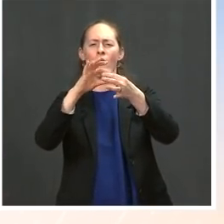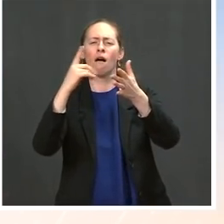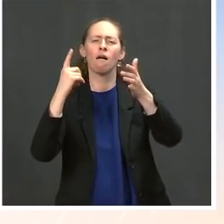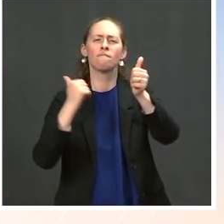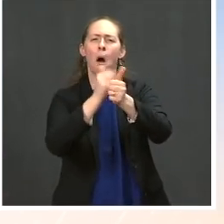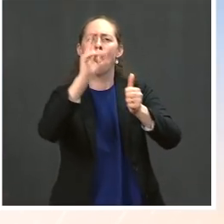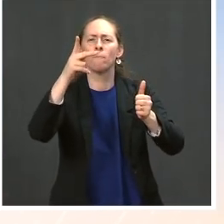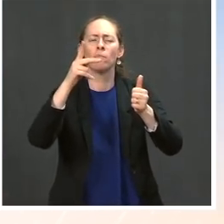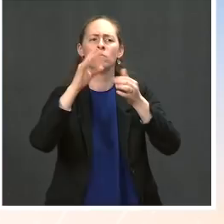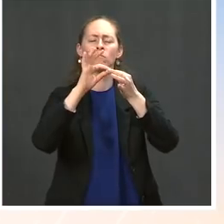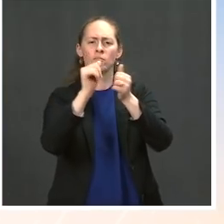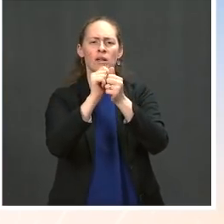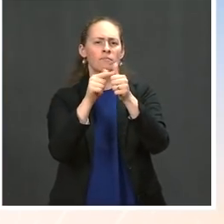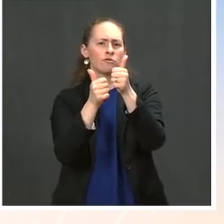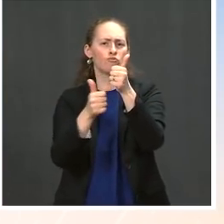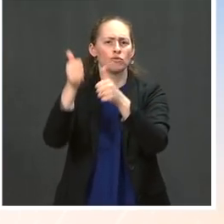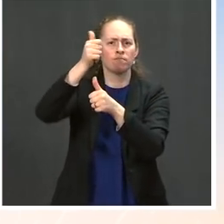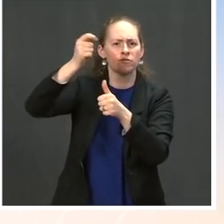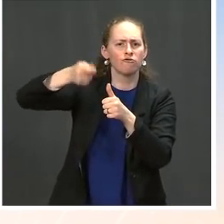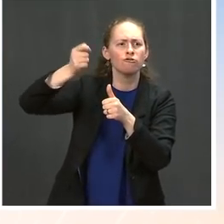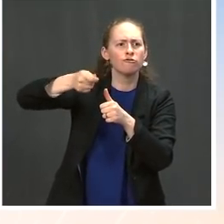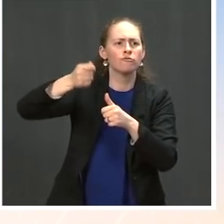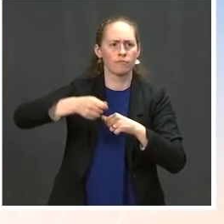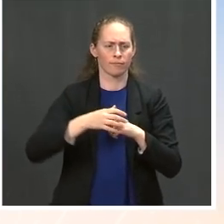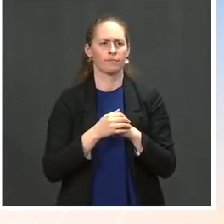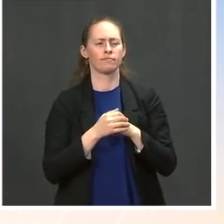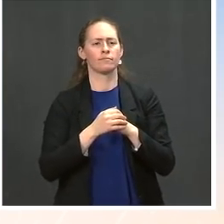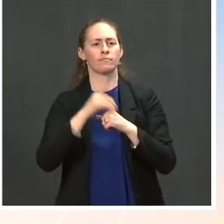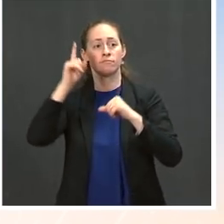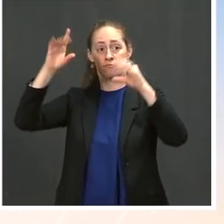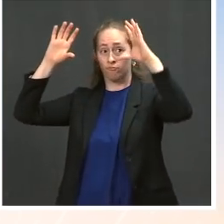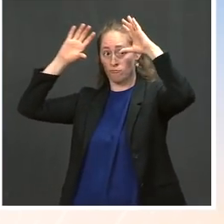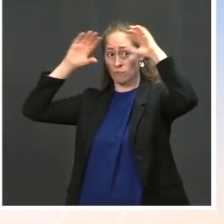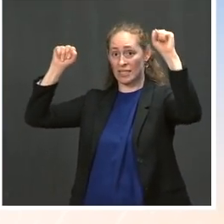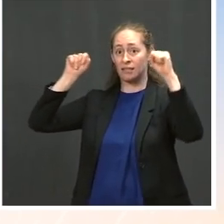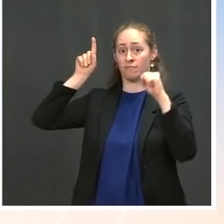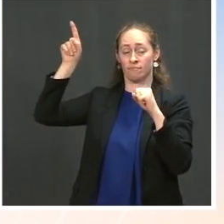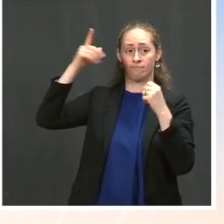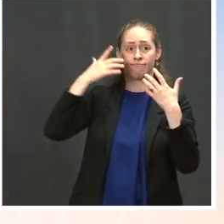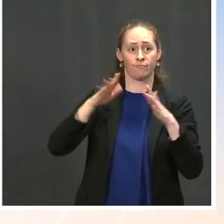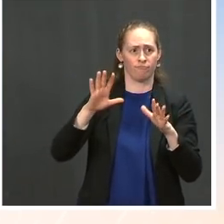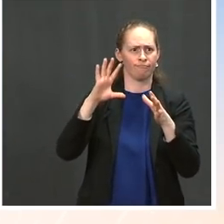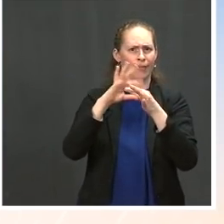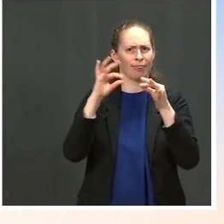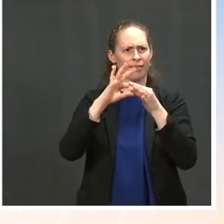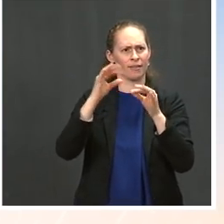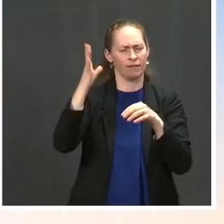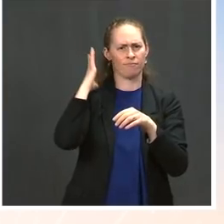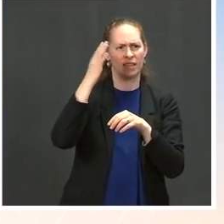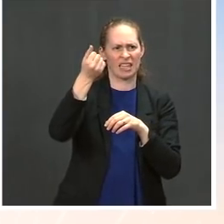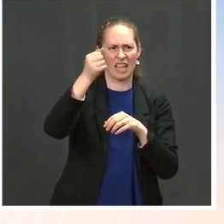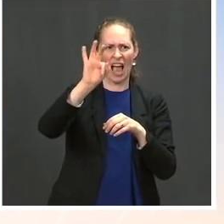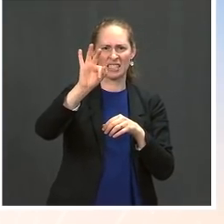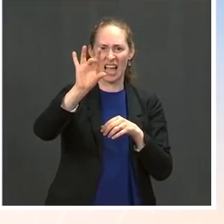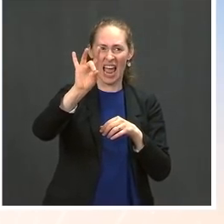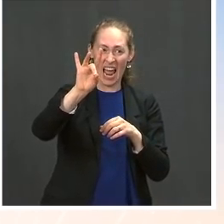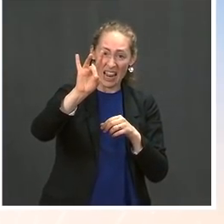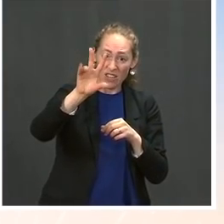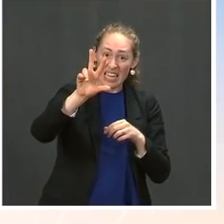The Press: -- action today: President Biden once said, in 1983, he thought court-packing was -- Ms. Psaki: Whoa. A time-back machine. The Press: Oh, yeah. He said he thought that court-packing